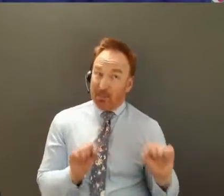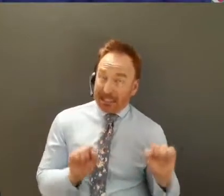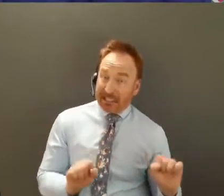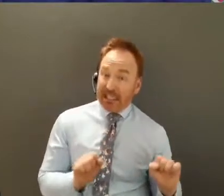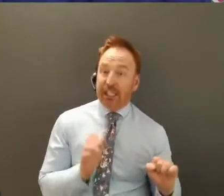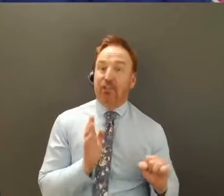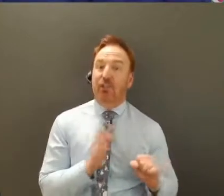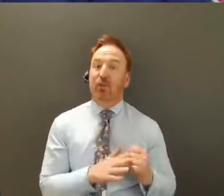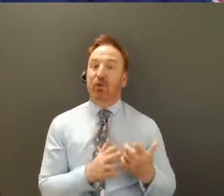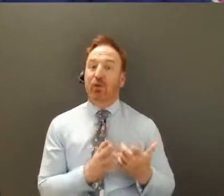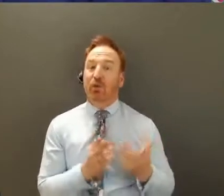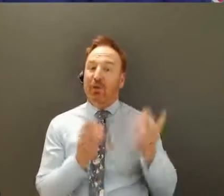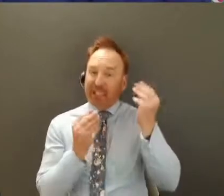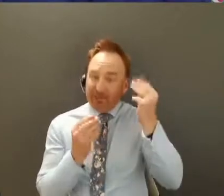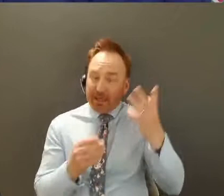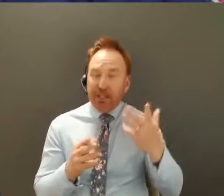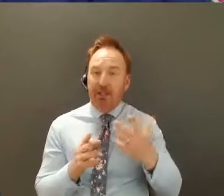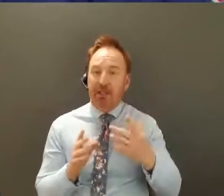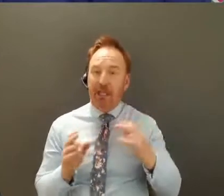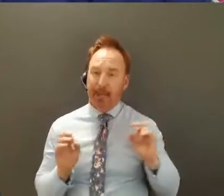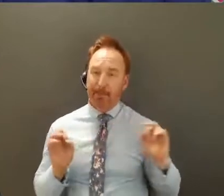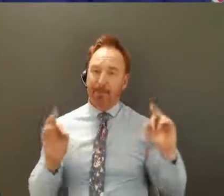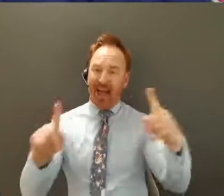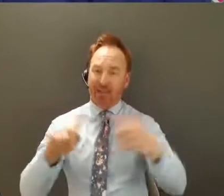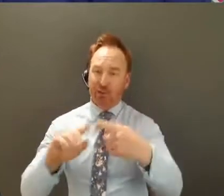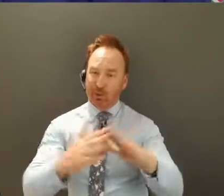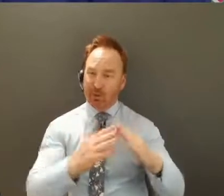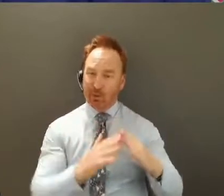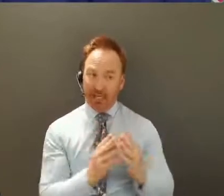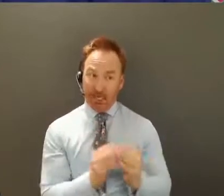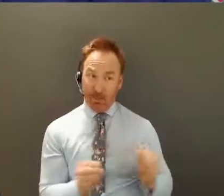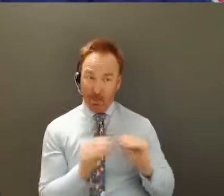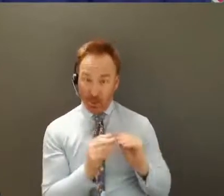short stay and was stable and discharged.